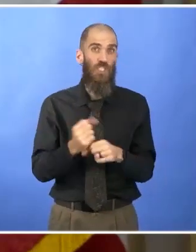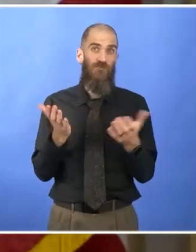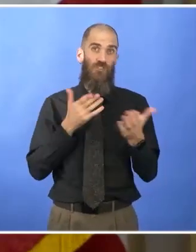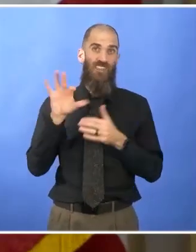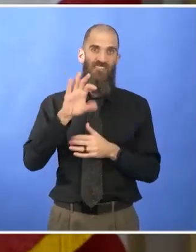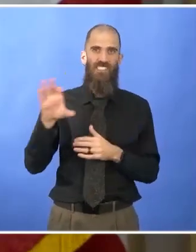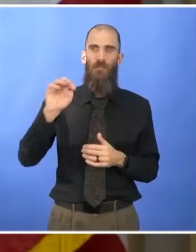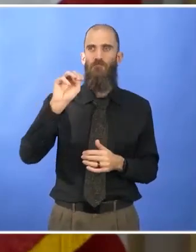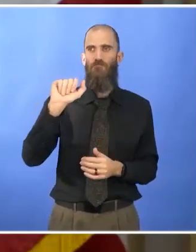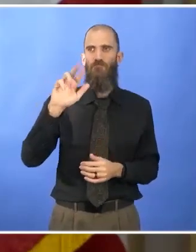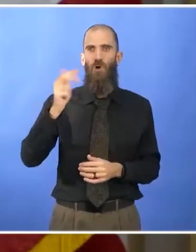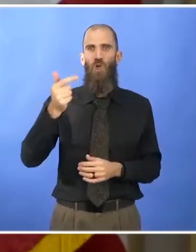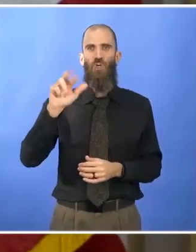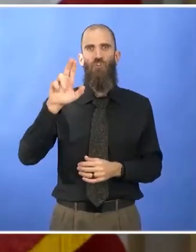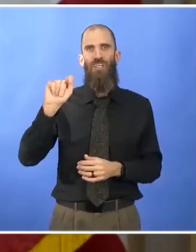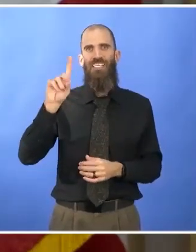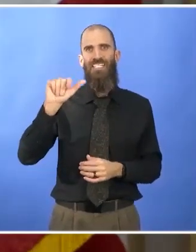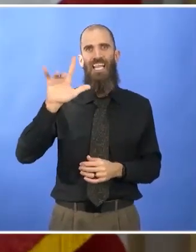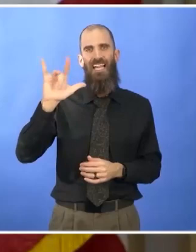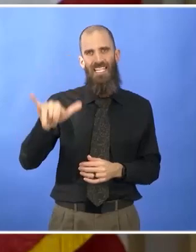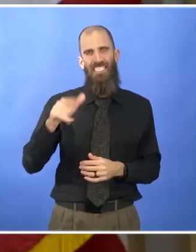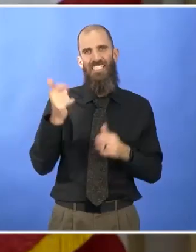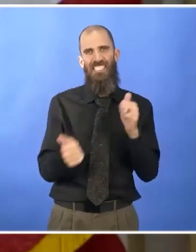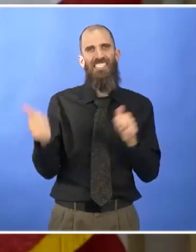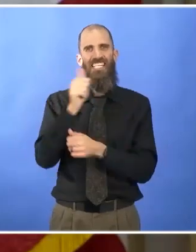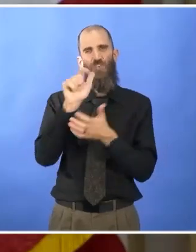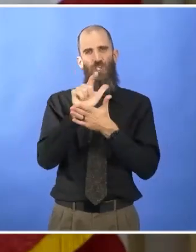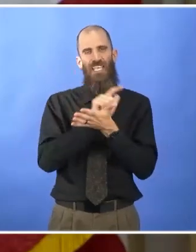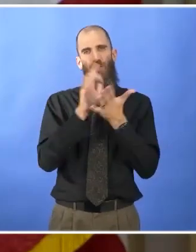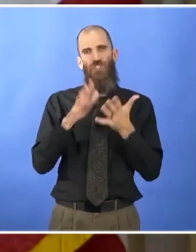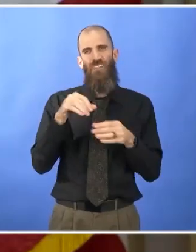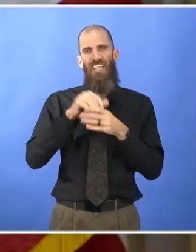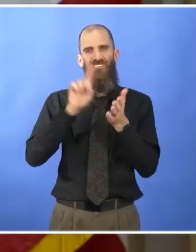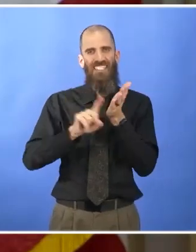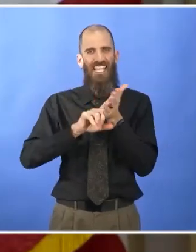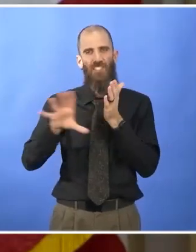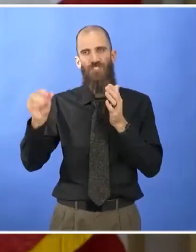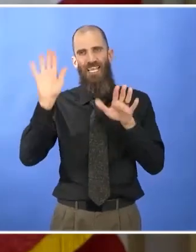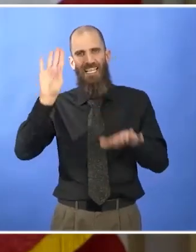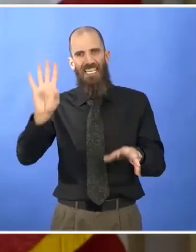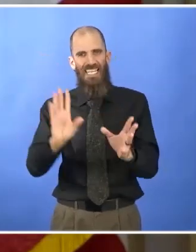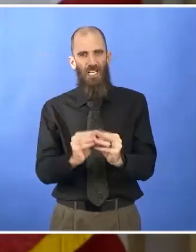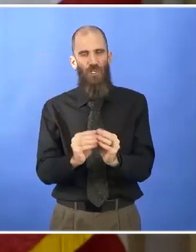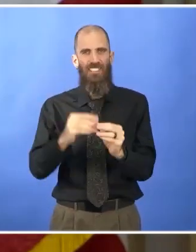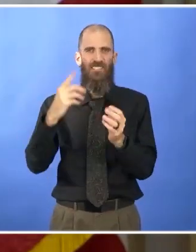AND HEARINGS DIVISION OF THE ENFORCEMENT BUREAU, IS STARTING A NEW CHAPTER IN HER LIFE WITH HER WELLAND -- WELL-EARNED